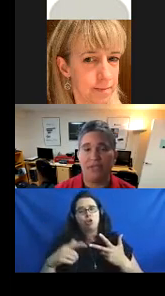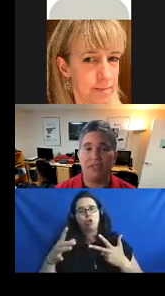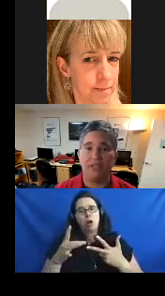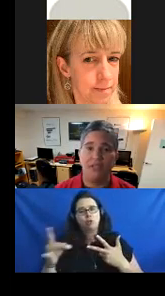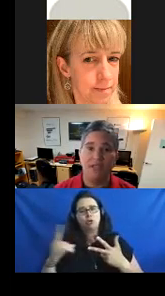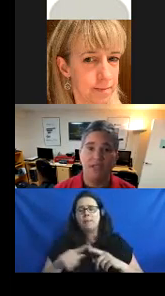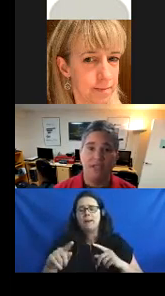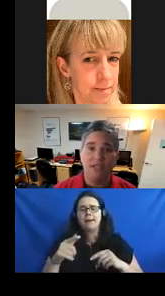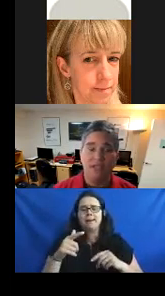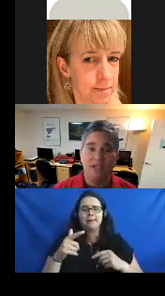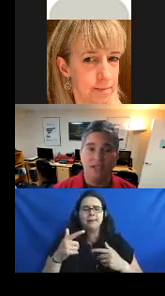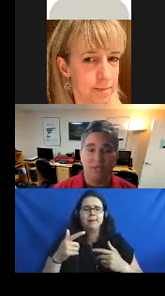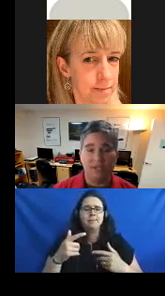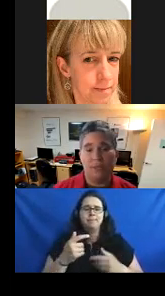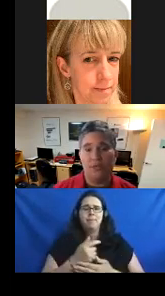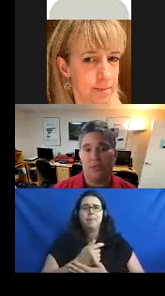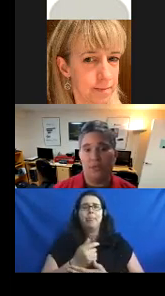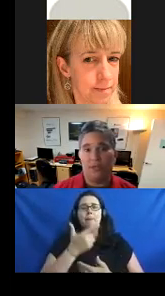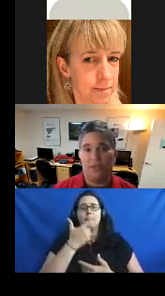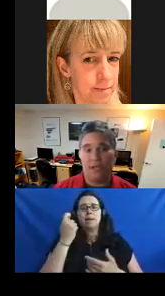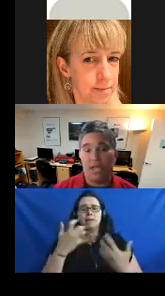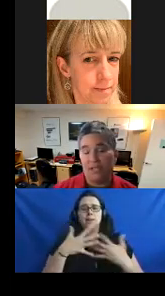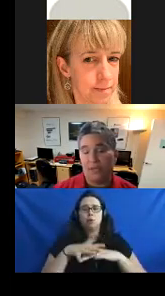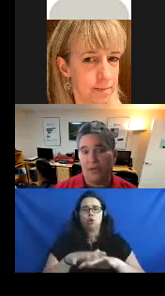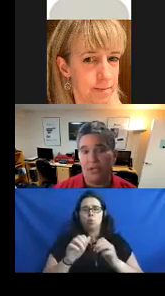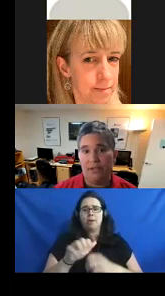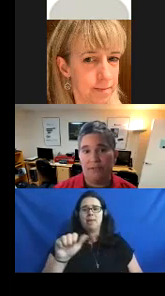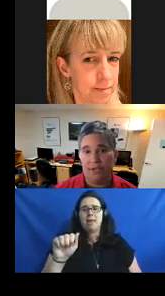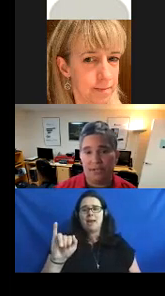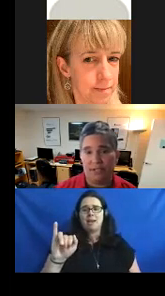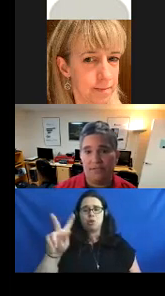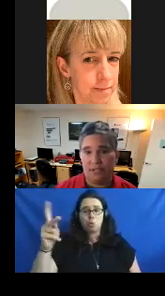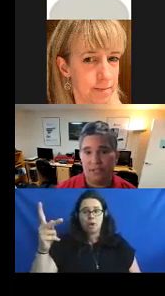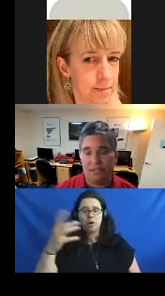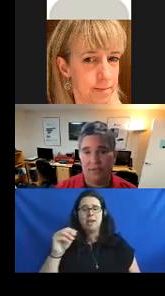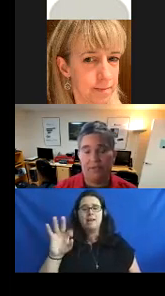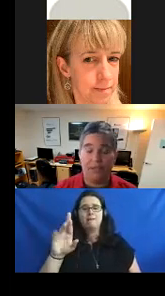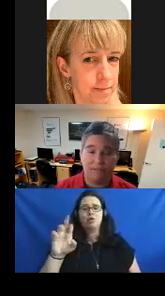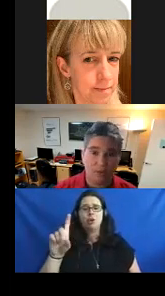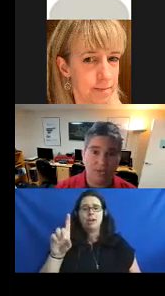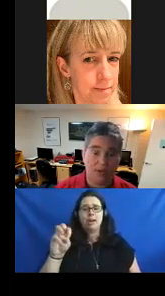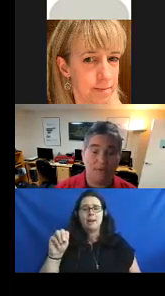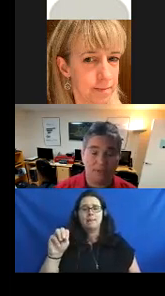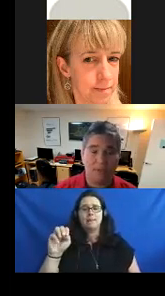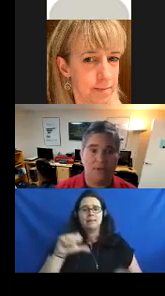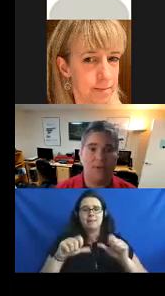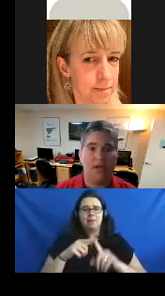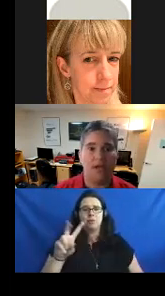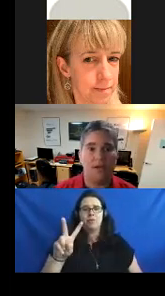BECAUSE OF THE MERGER CAN AI AND FREEDOM SCIENTIFIC,